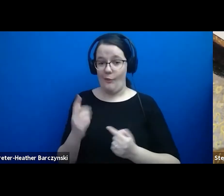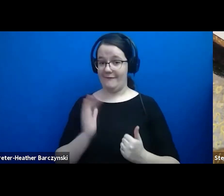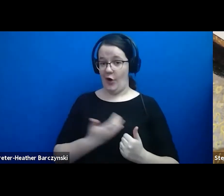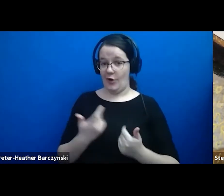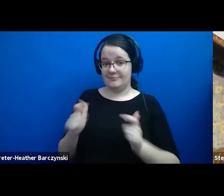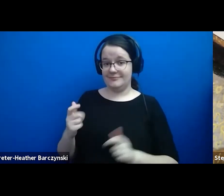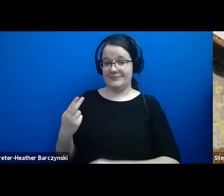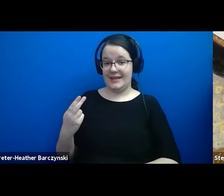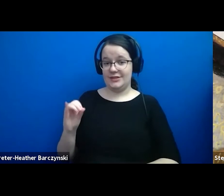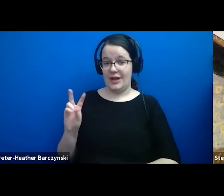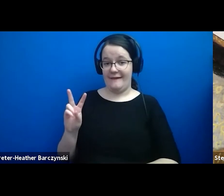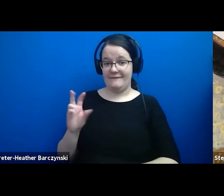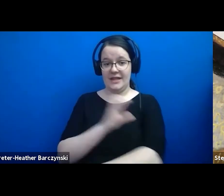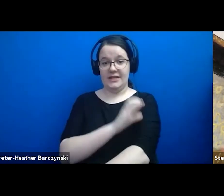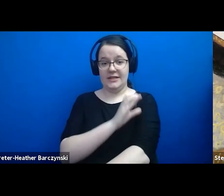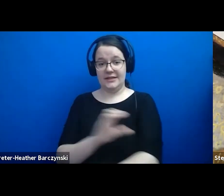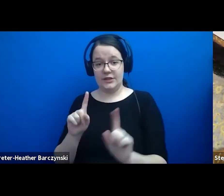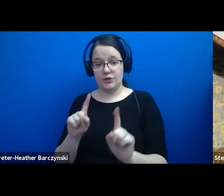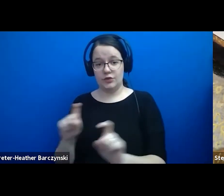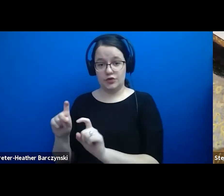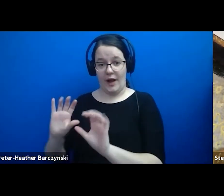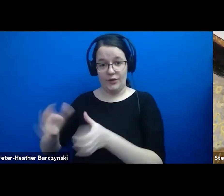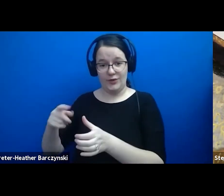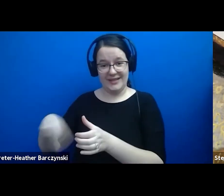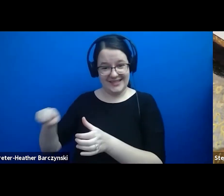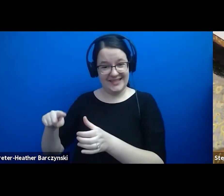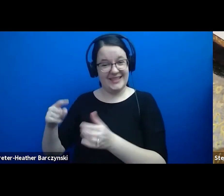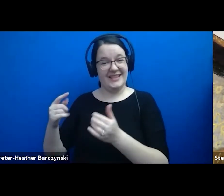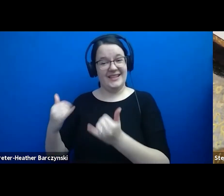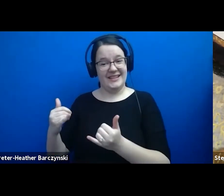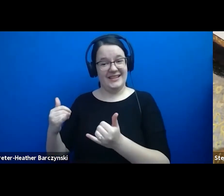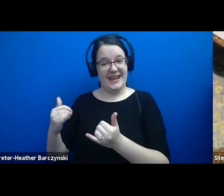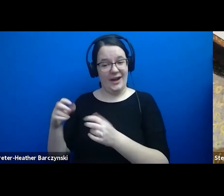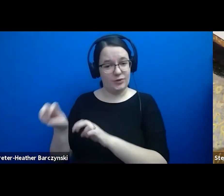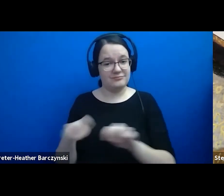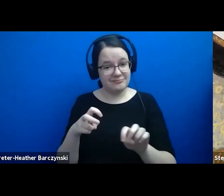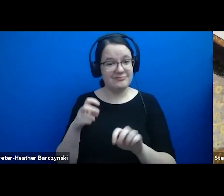clinical trials units has been redeployed to do a lot of work on covid vaccination and again